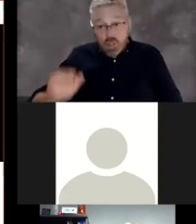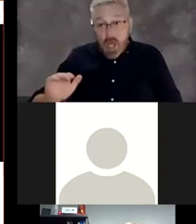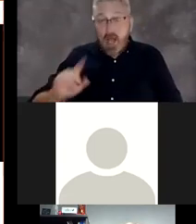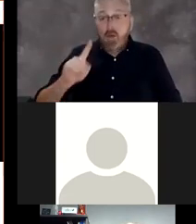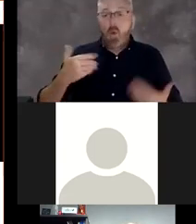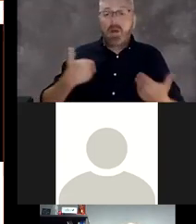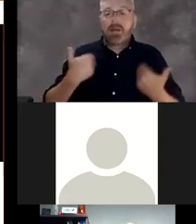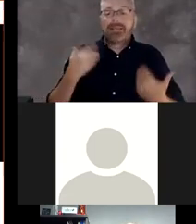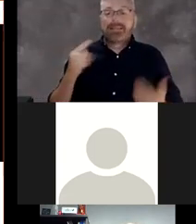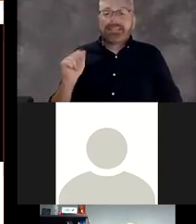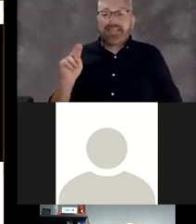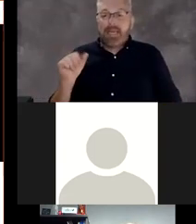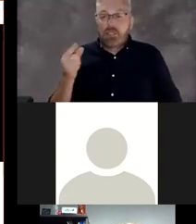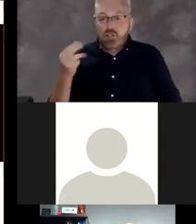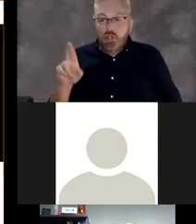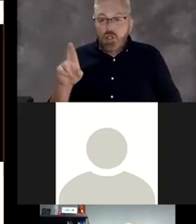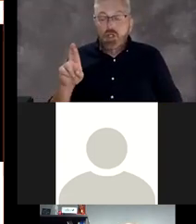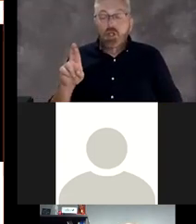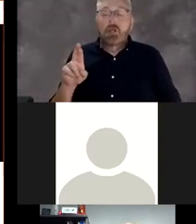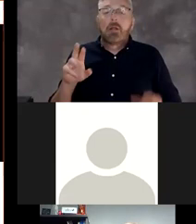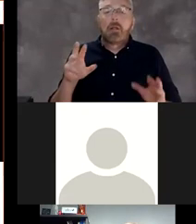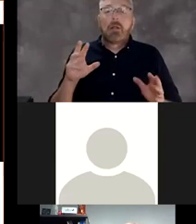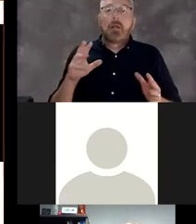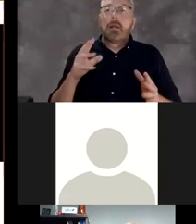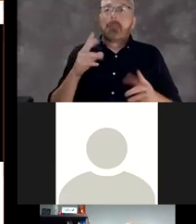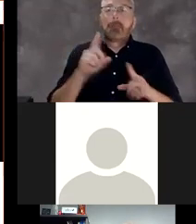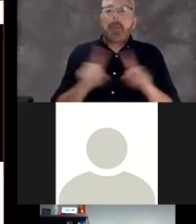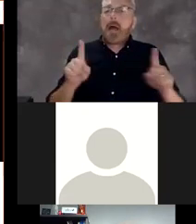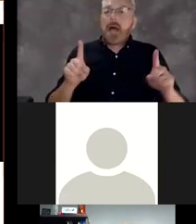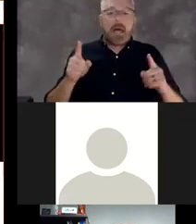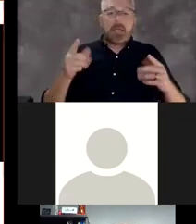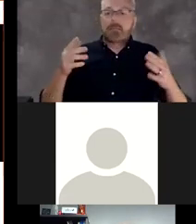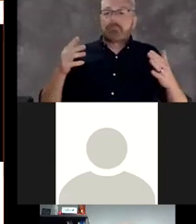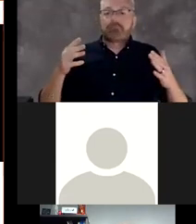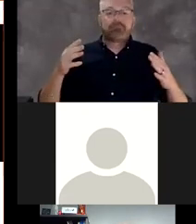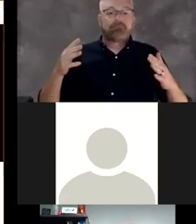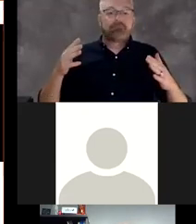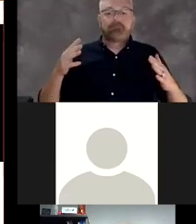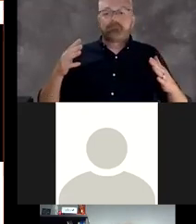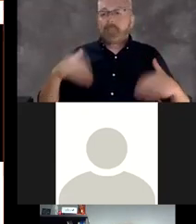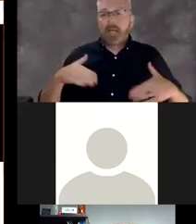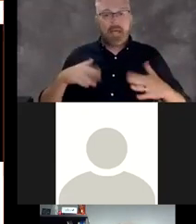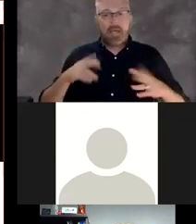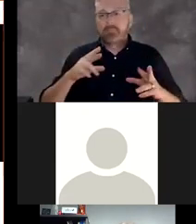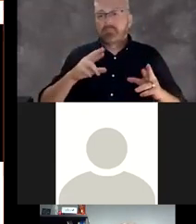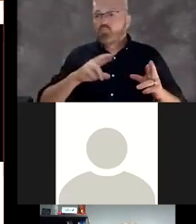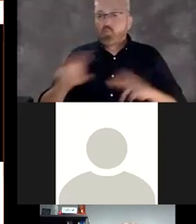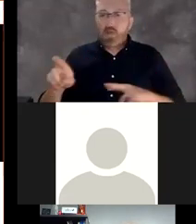TEENAGER AND NOT BE IN A PLACE WHERE THEY WANT TO PURSUE